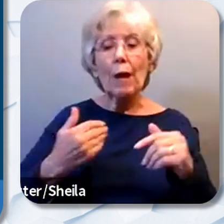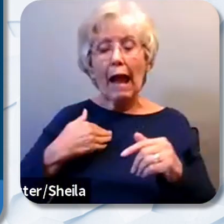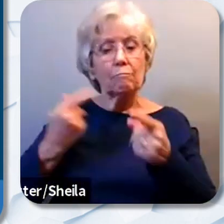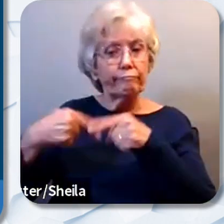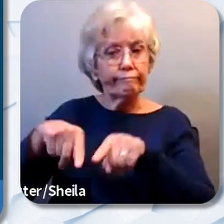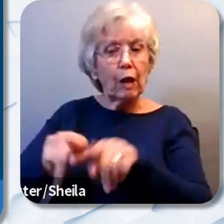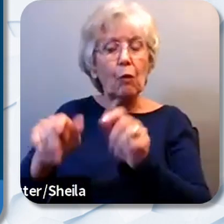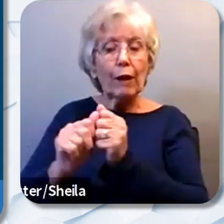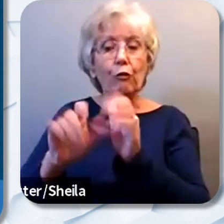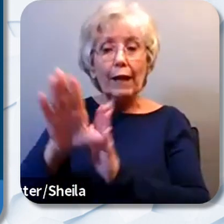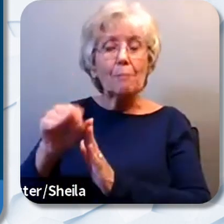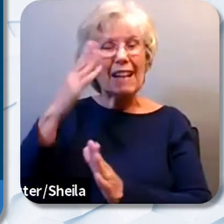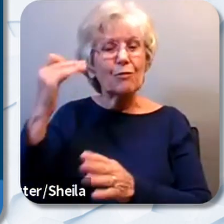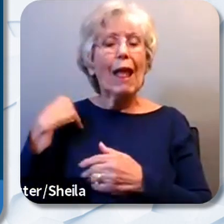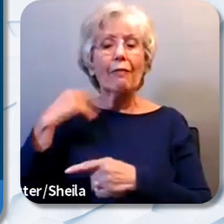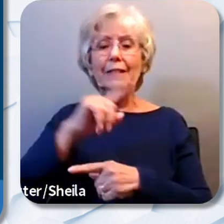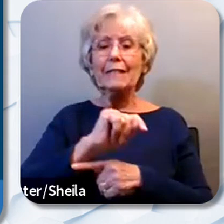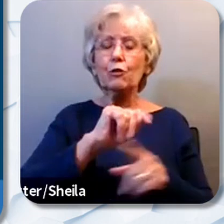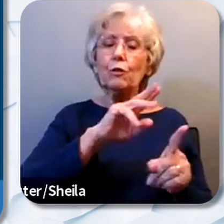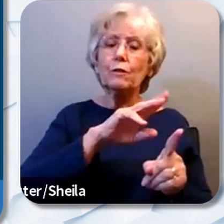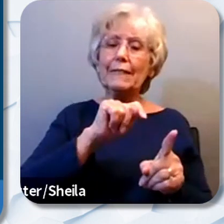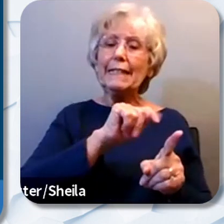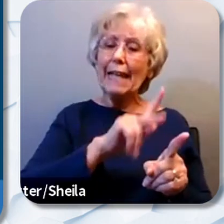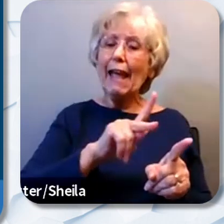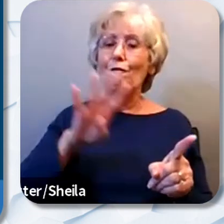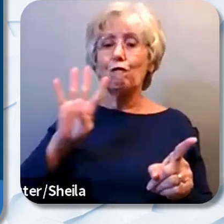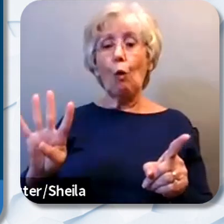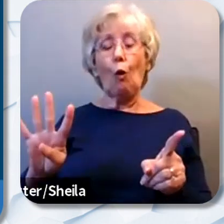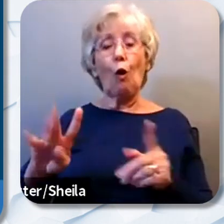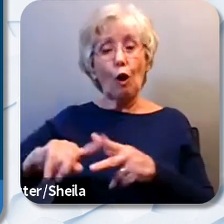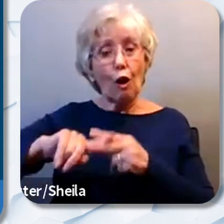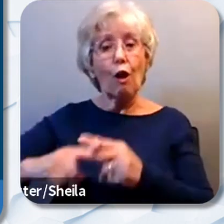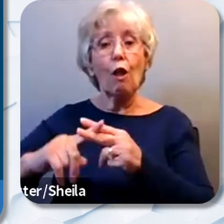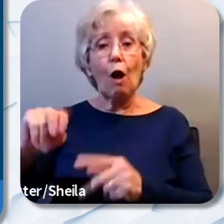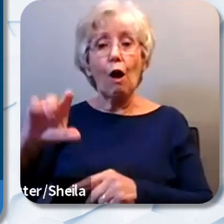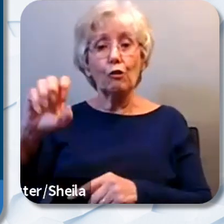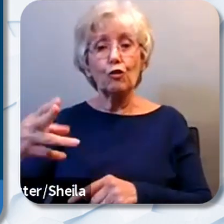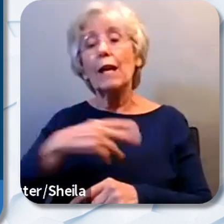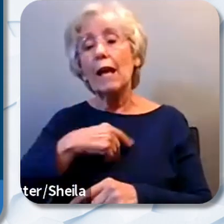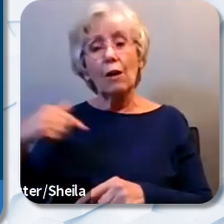tk for launch and we were able to implement new tk and get and get the ground running.